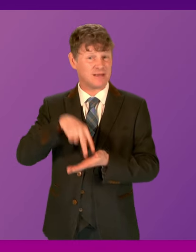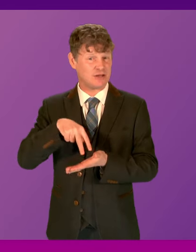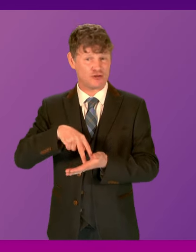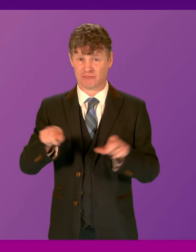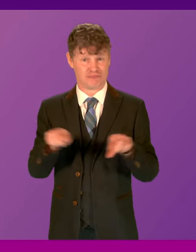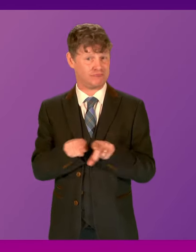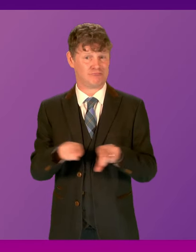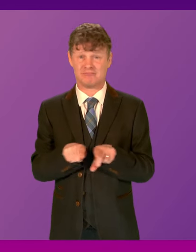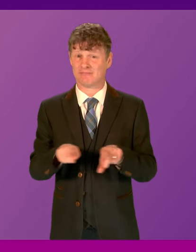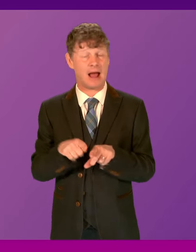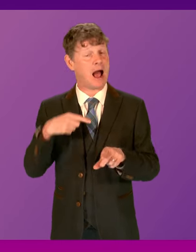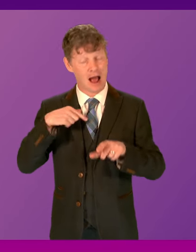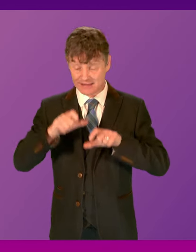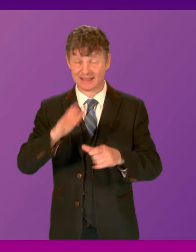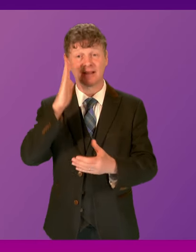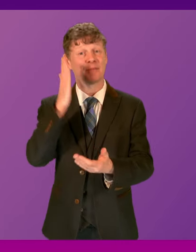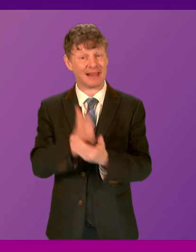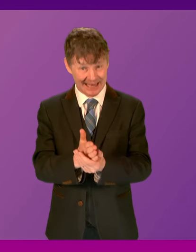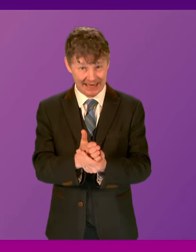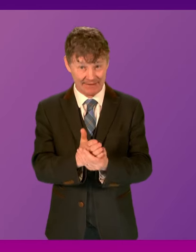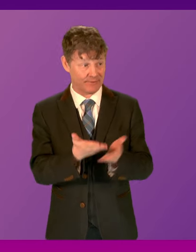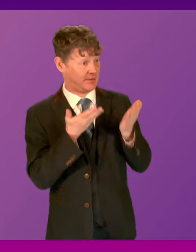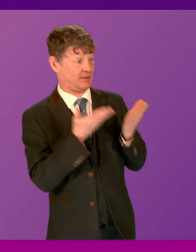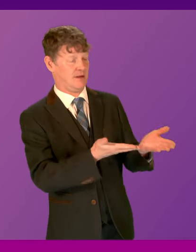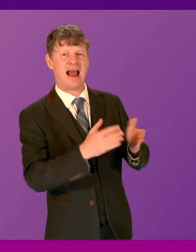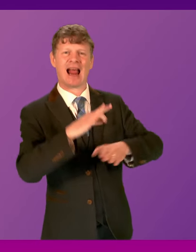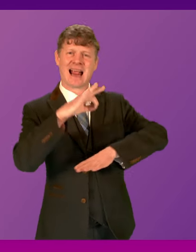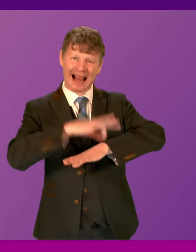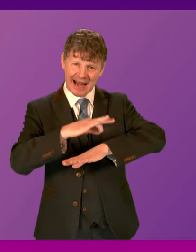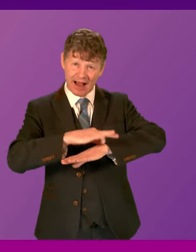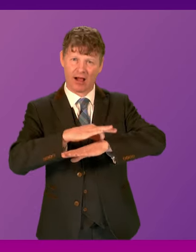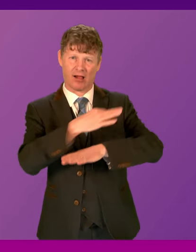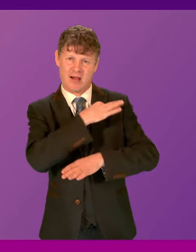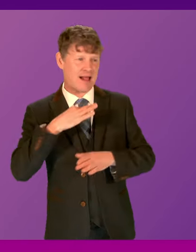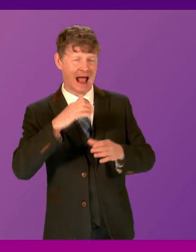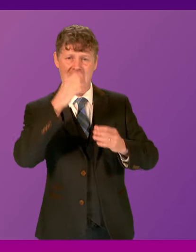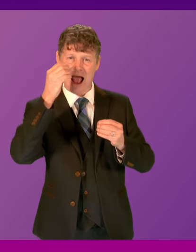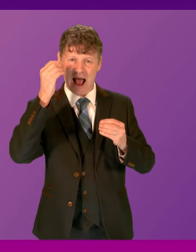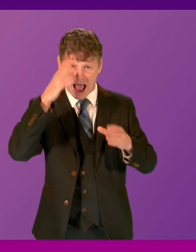iota. I still believe that clinical experts in Scotland should be the ones who determine